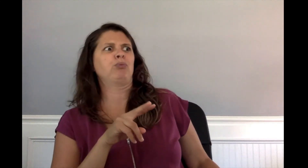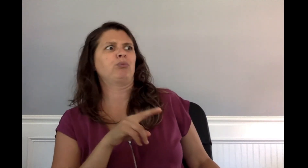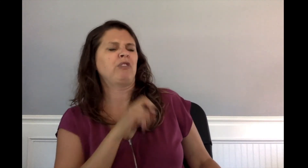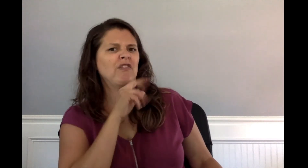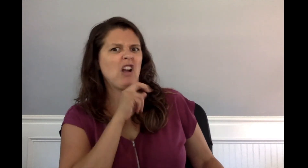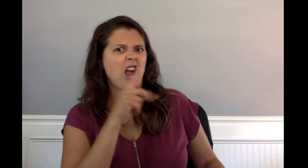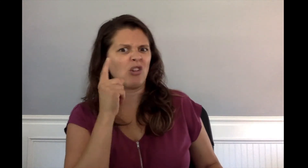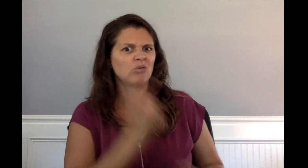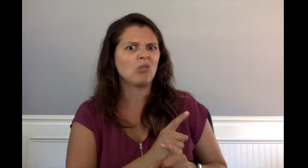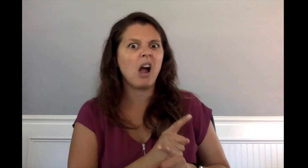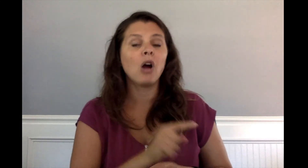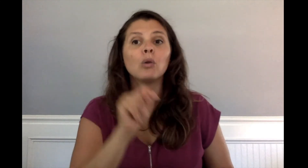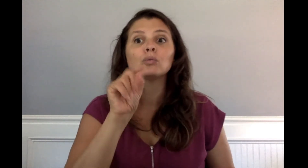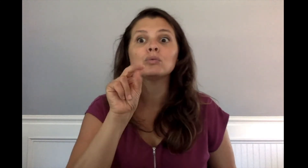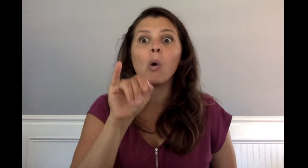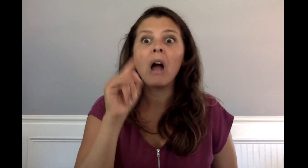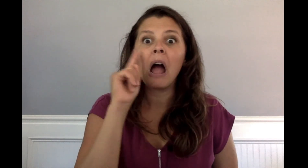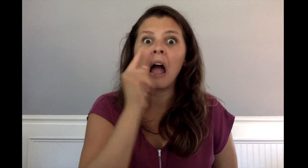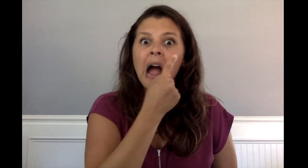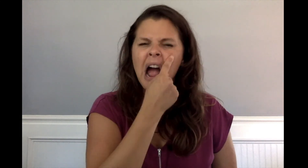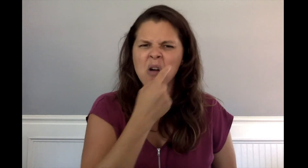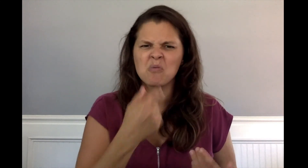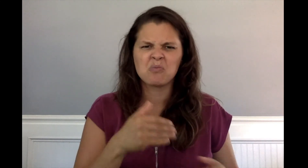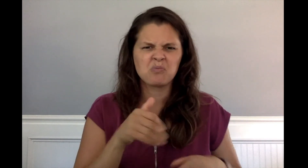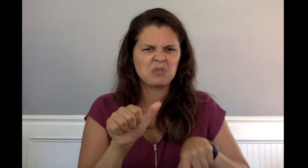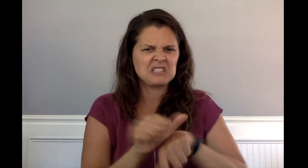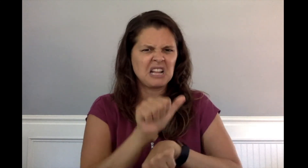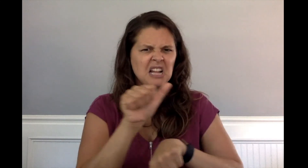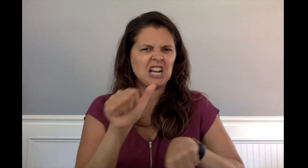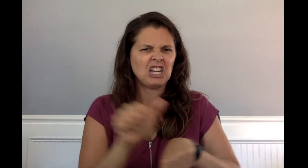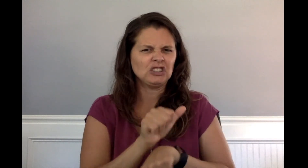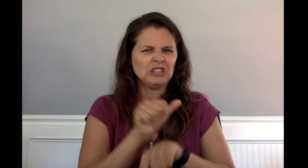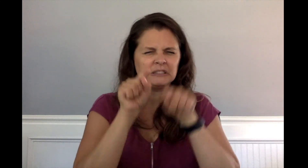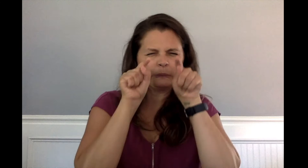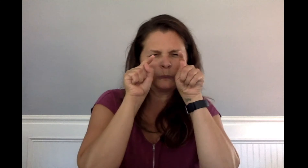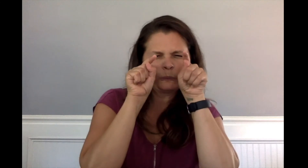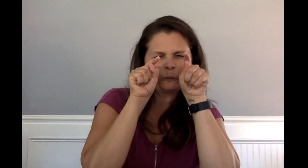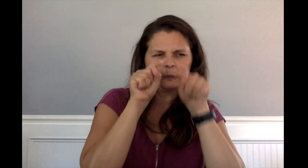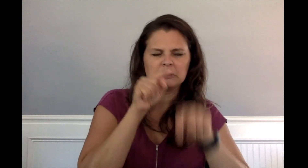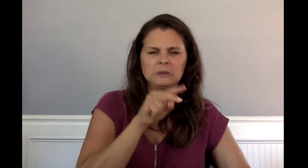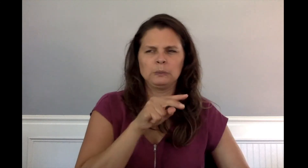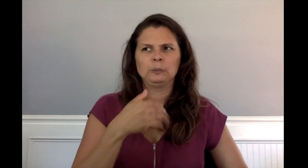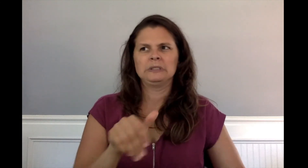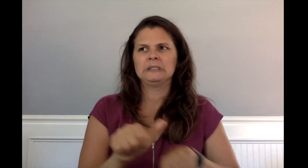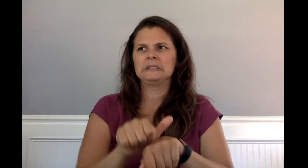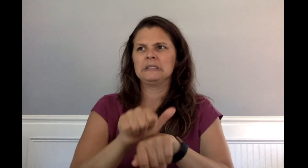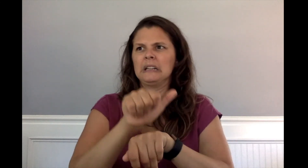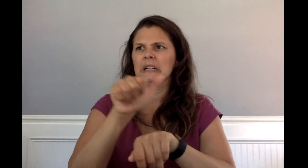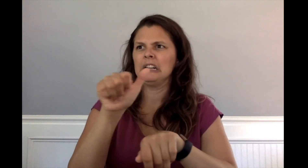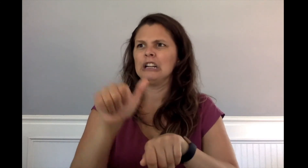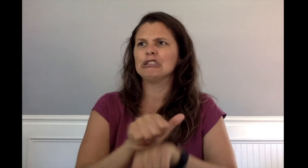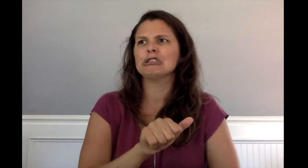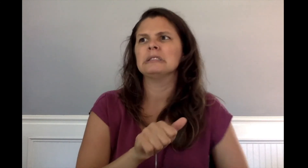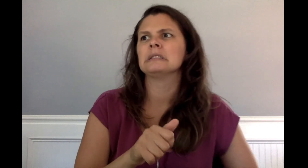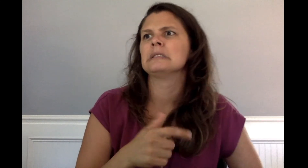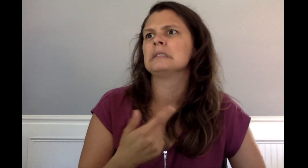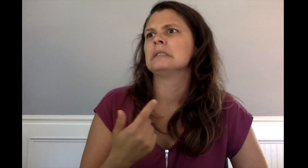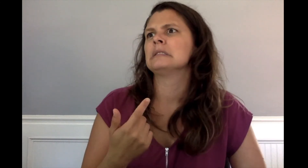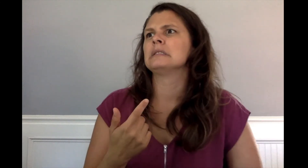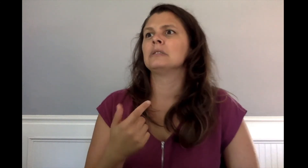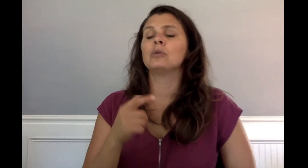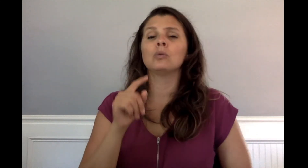Frog was right. Toni did not have good eyes.